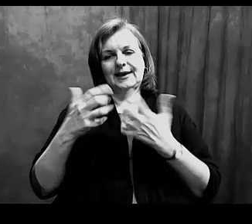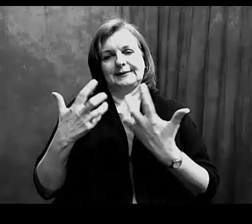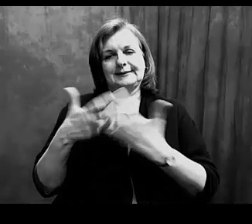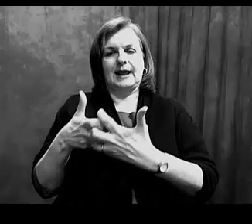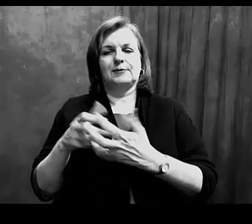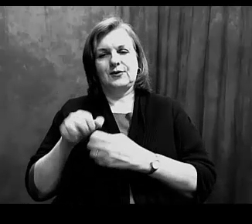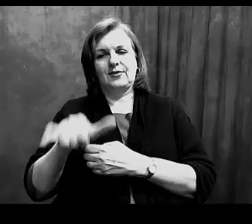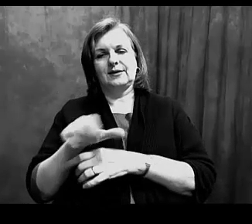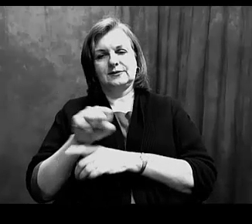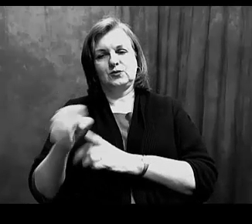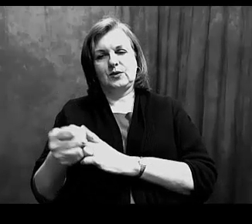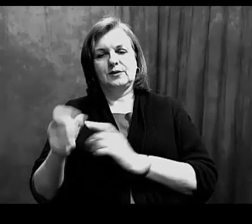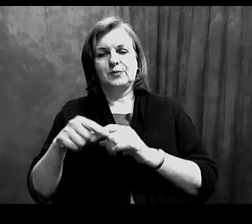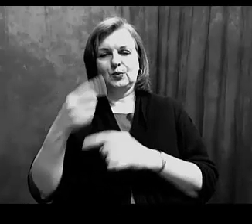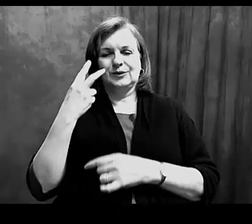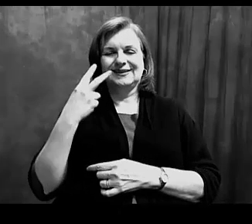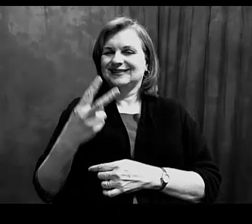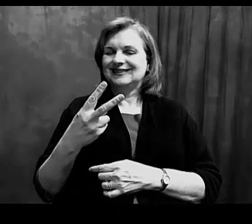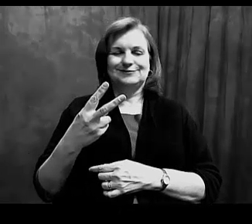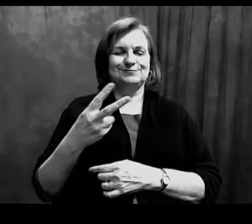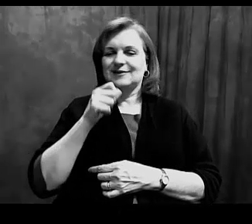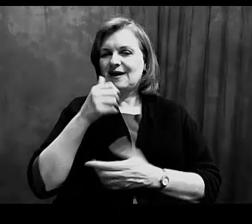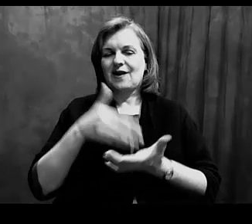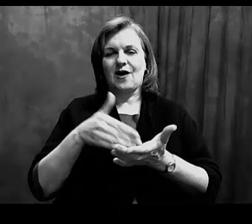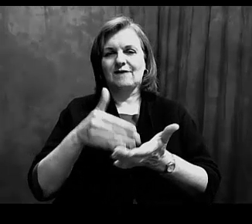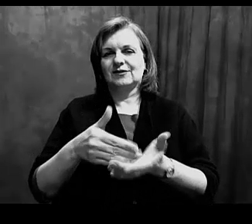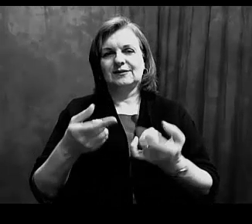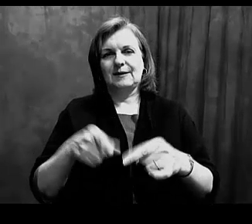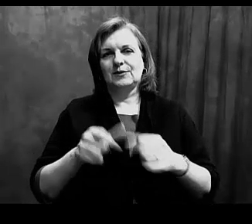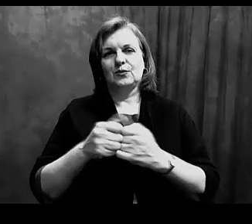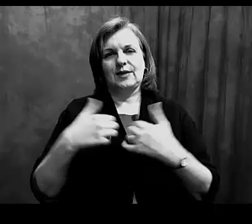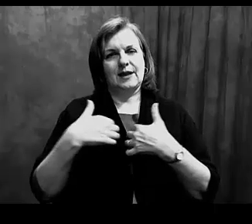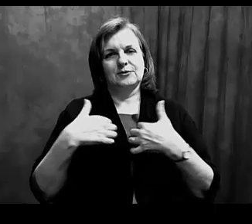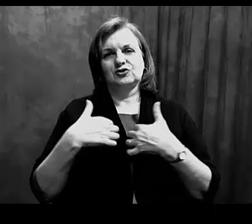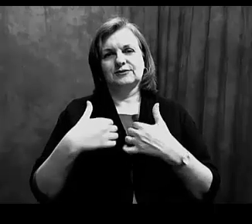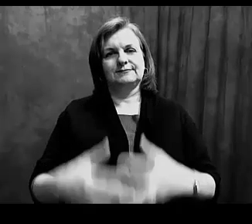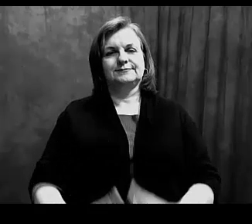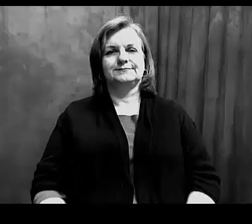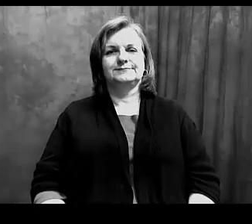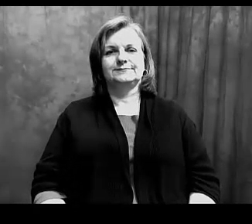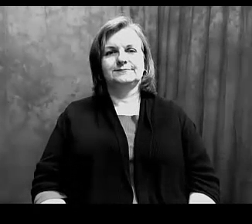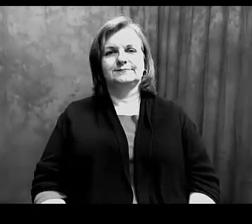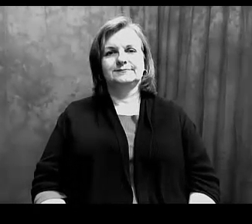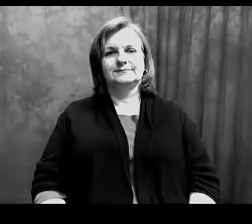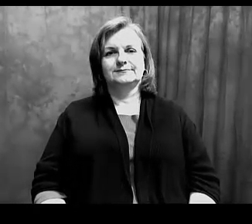situation but we see this very rarely in animals [too much genetic information in animals is bad!!]